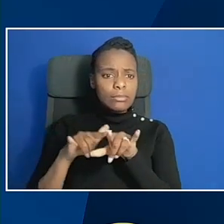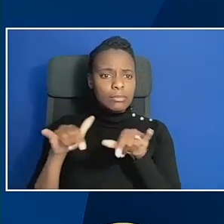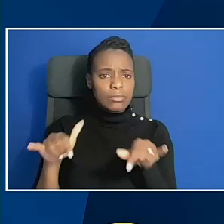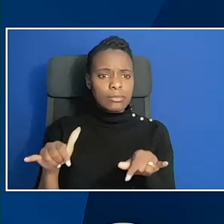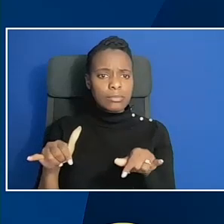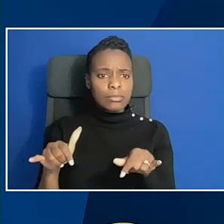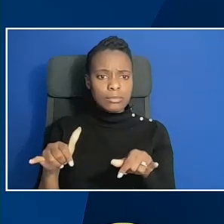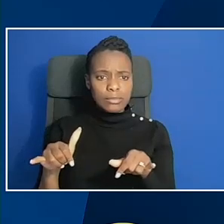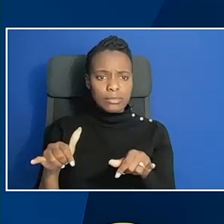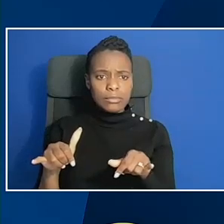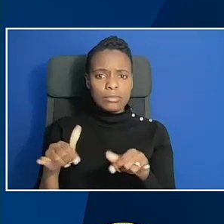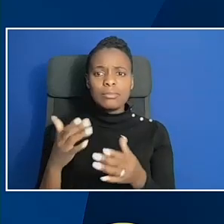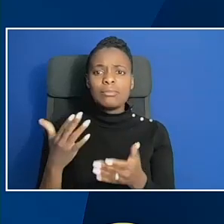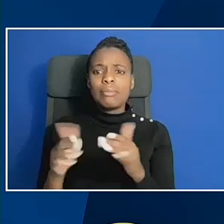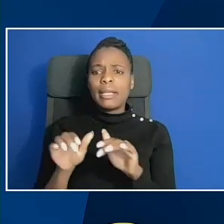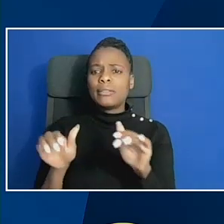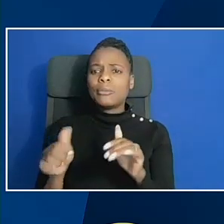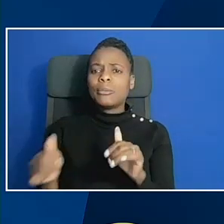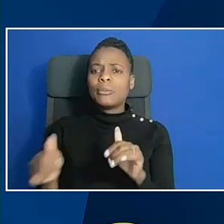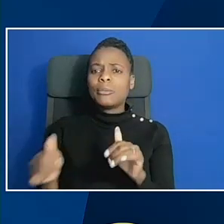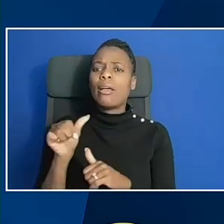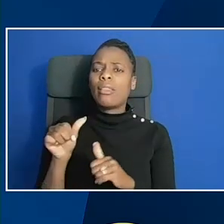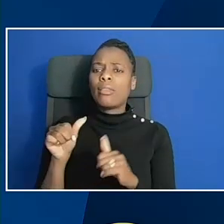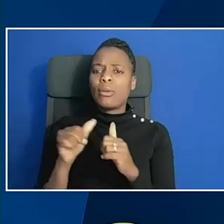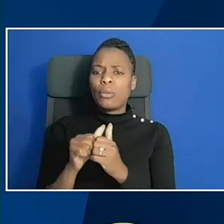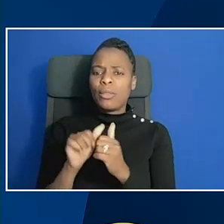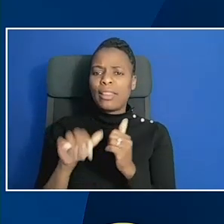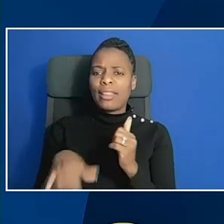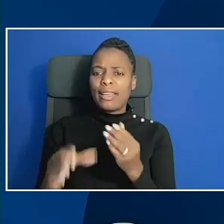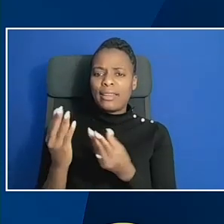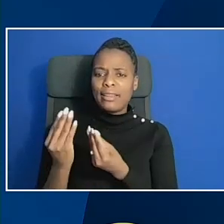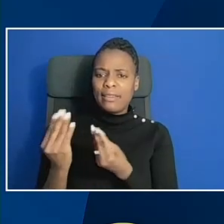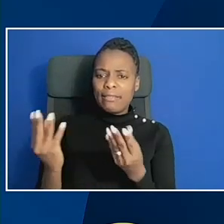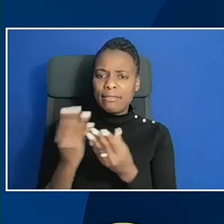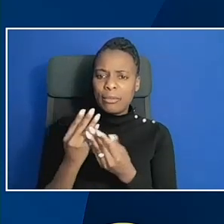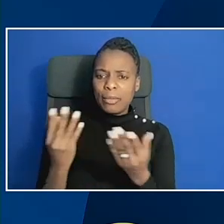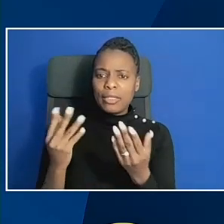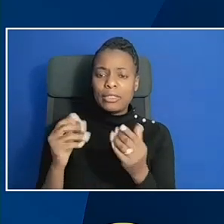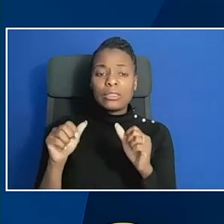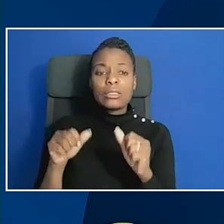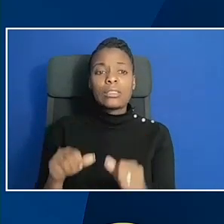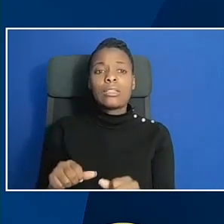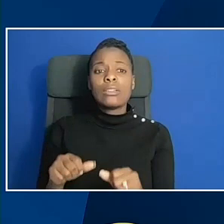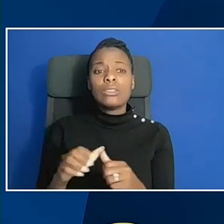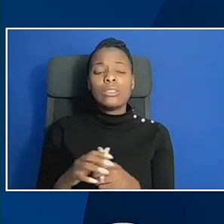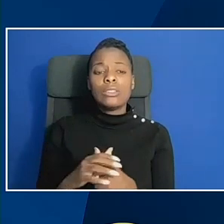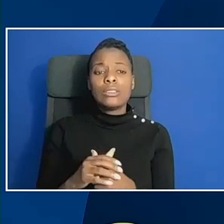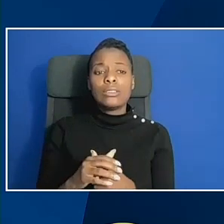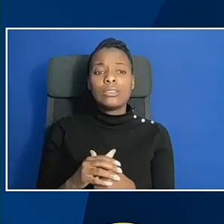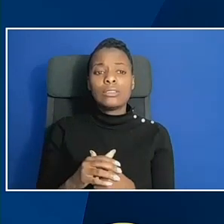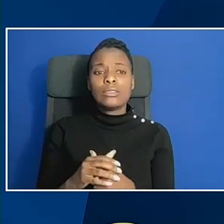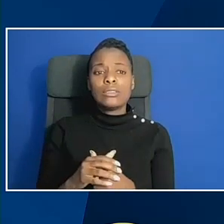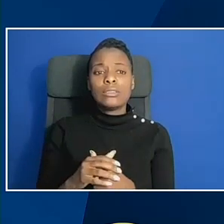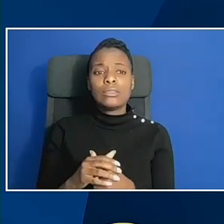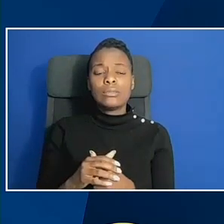something else with that information. It could draw on the fact of it could